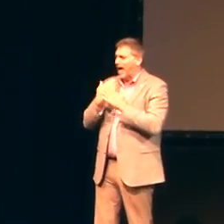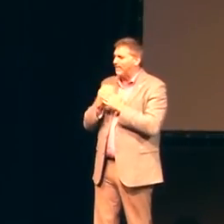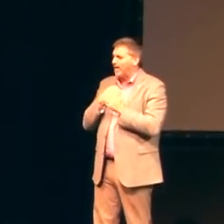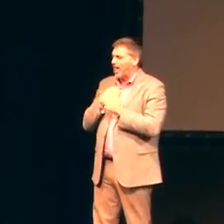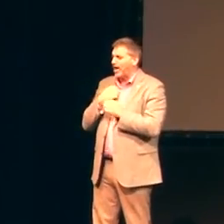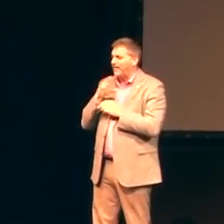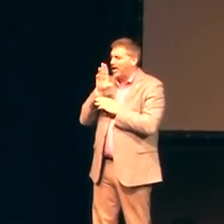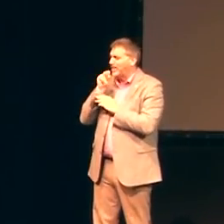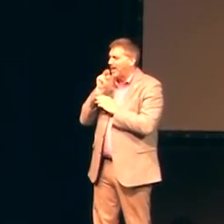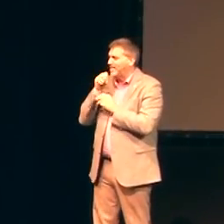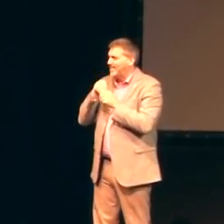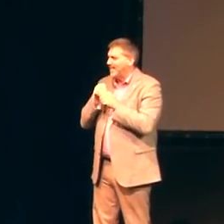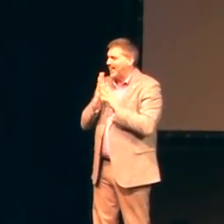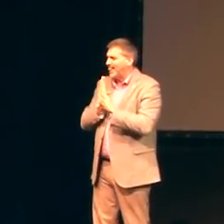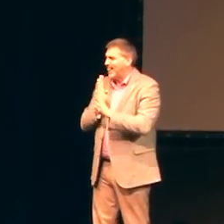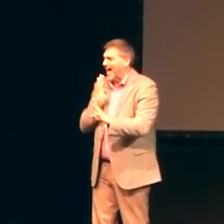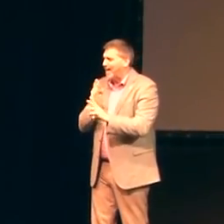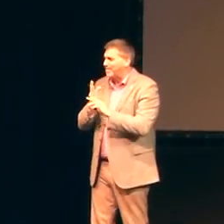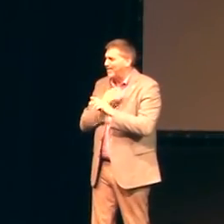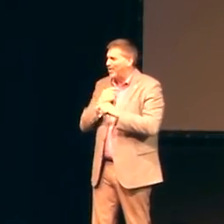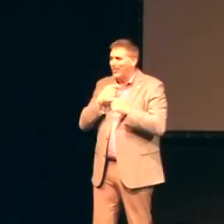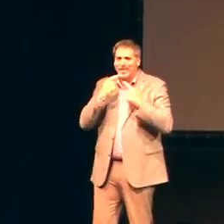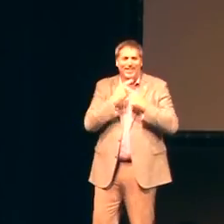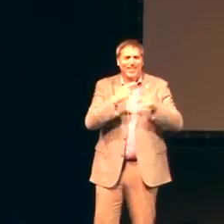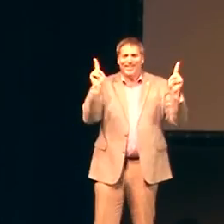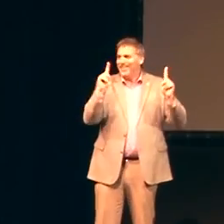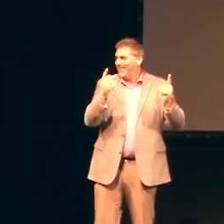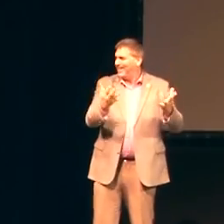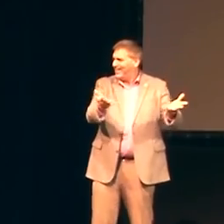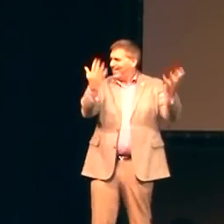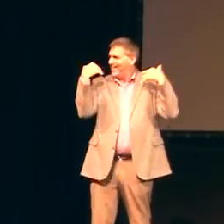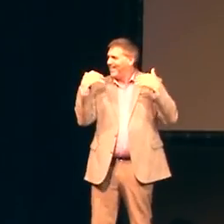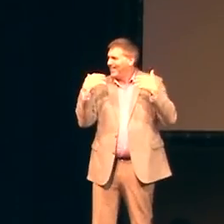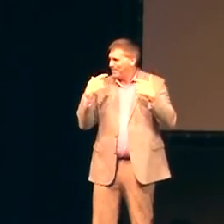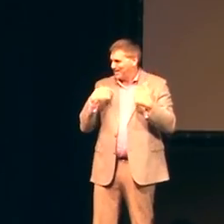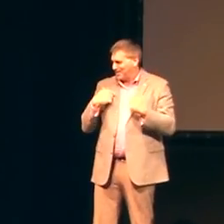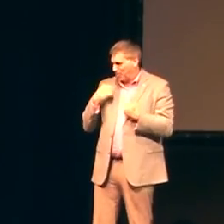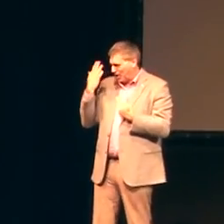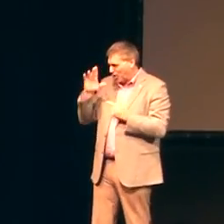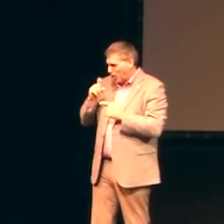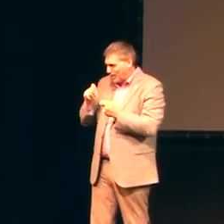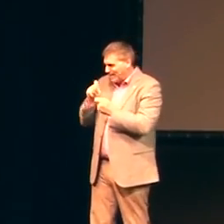we have to be a sort of, put our ducks in a row